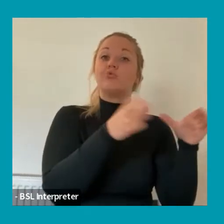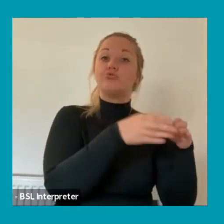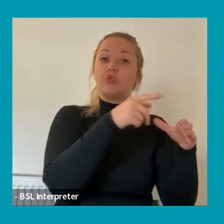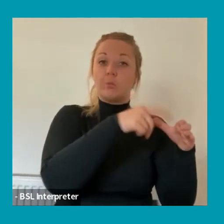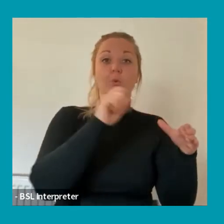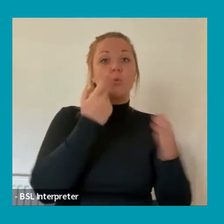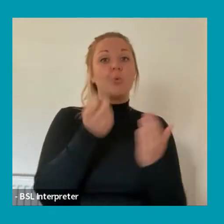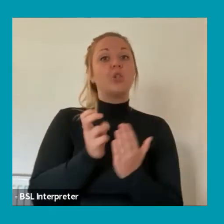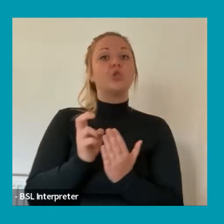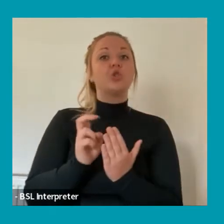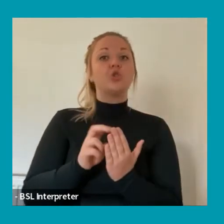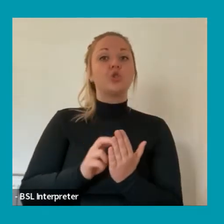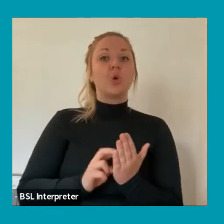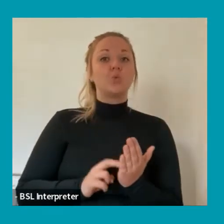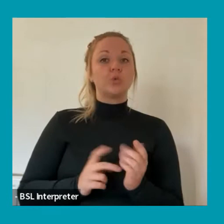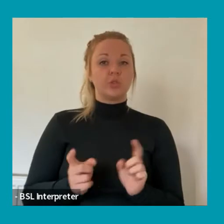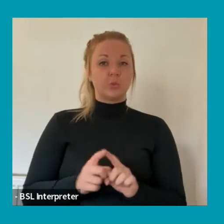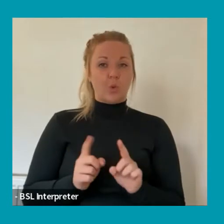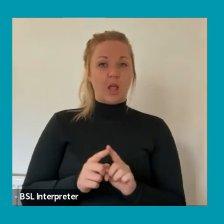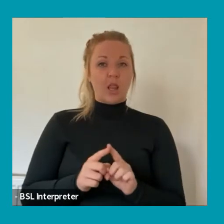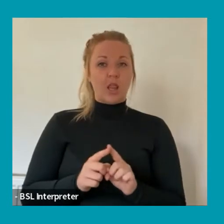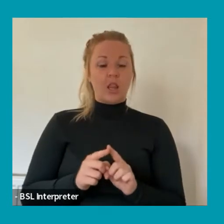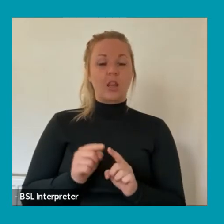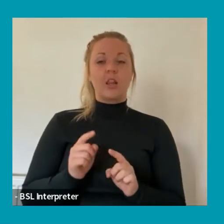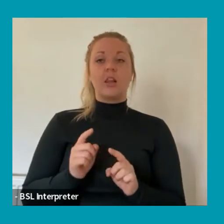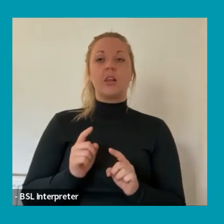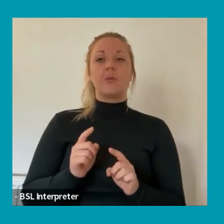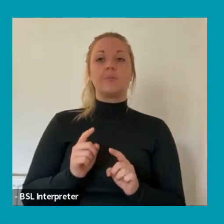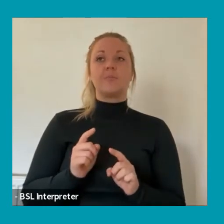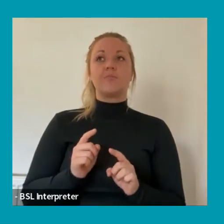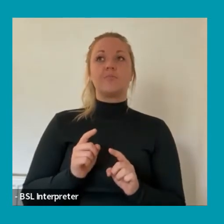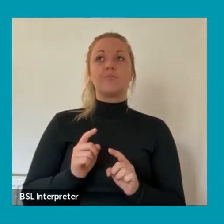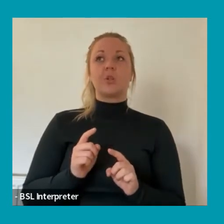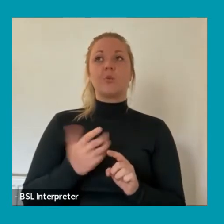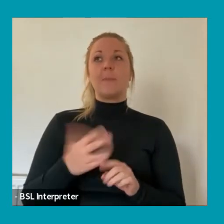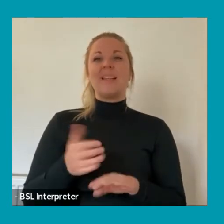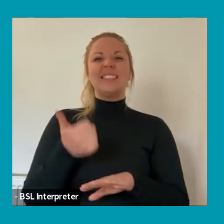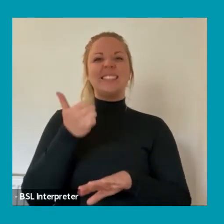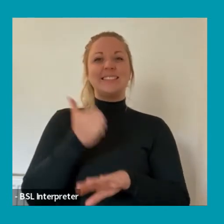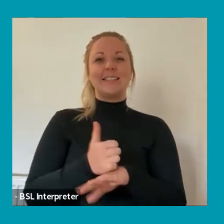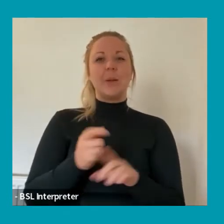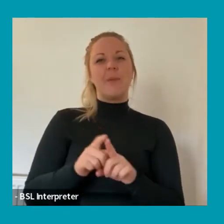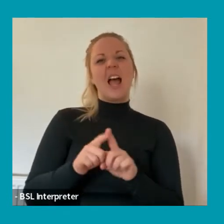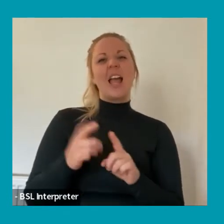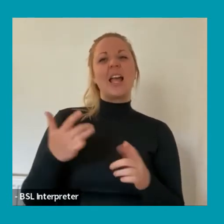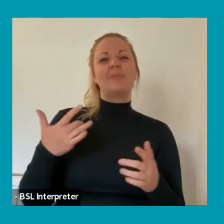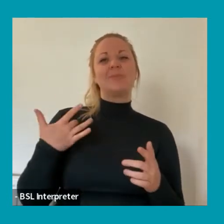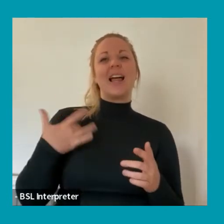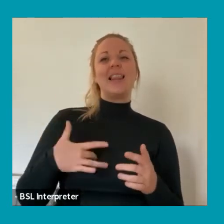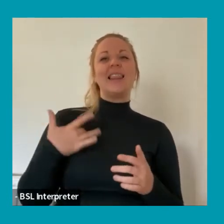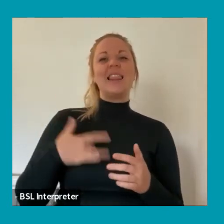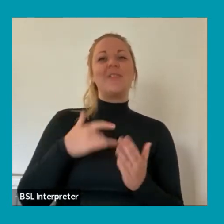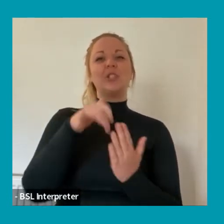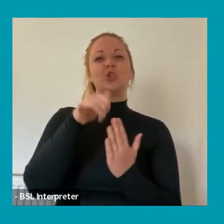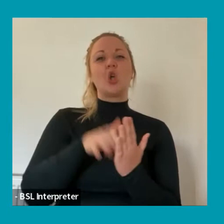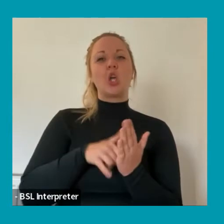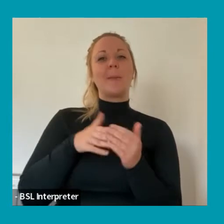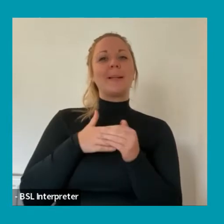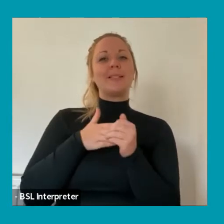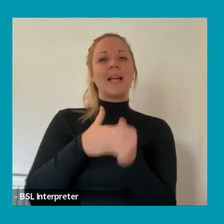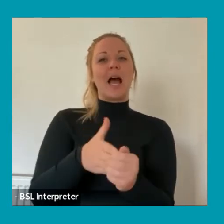We produced sort of living document guide. So that we could share that with people.